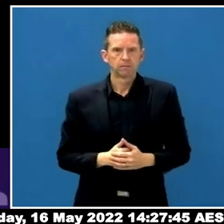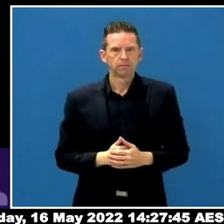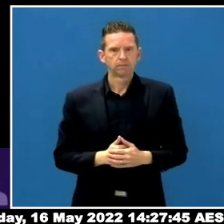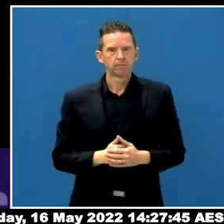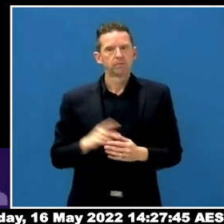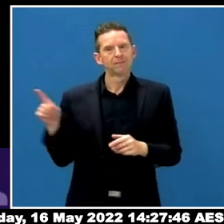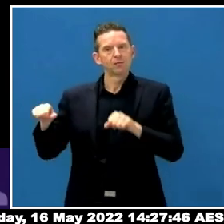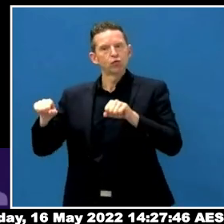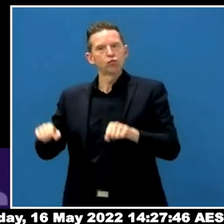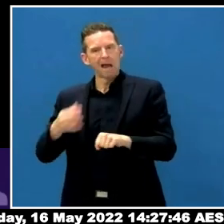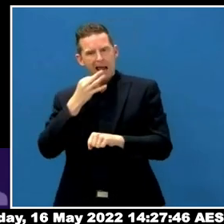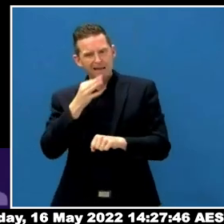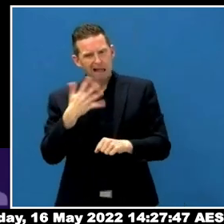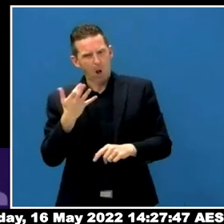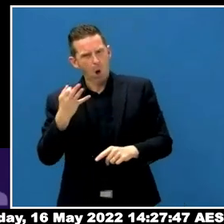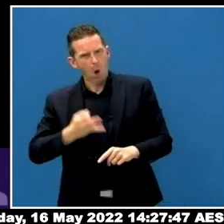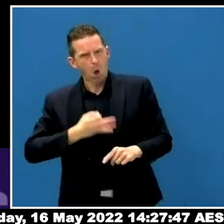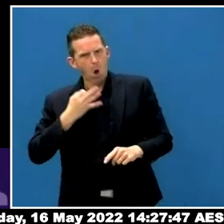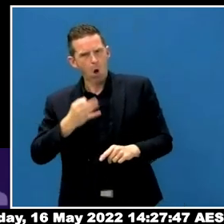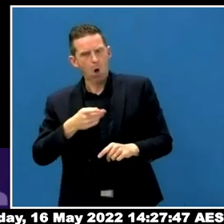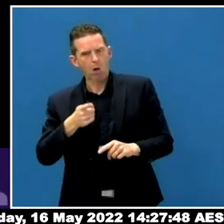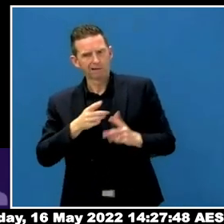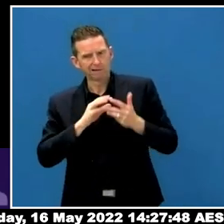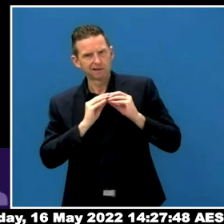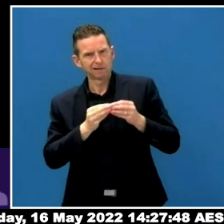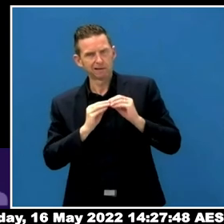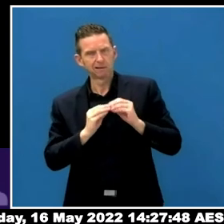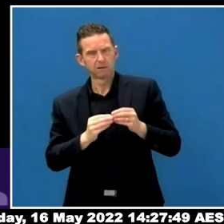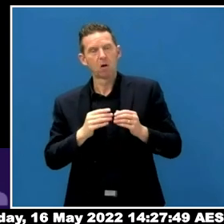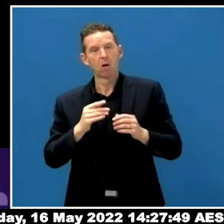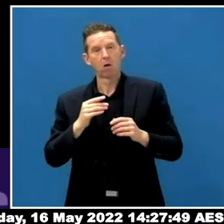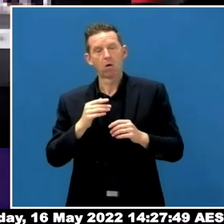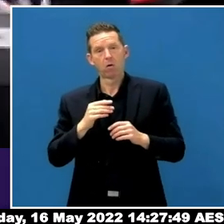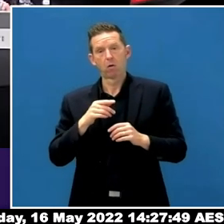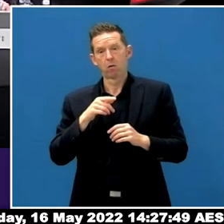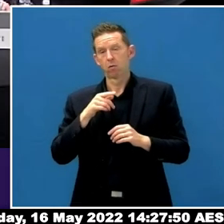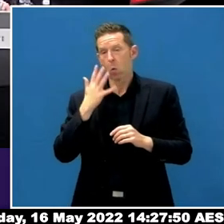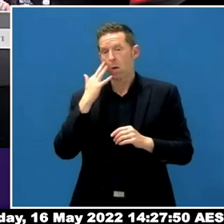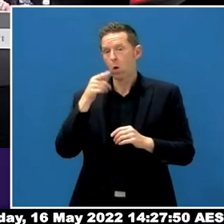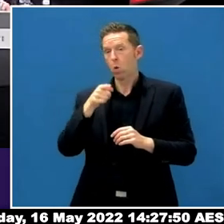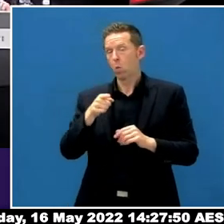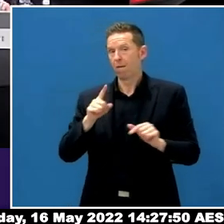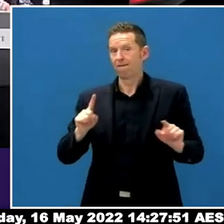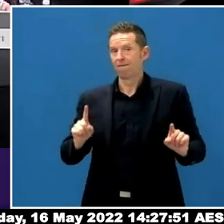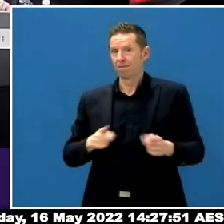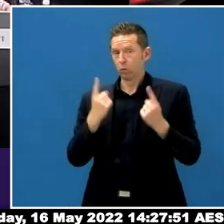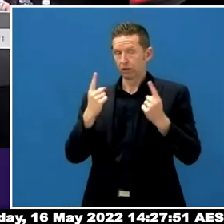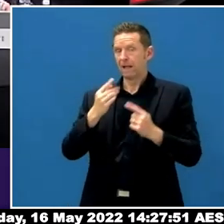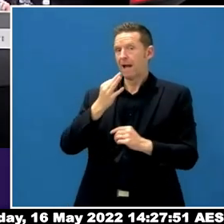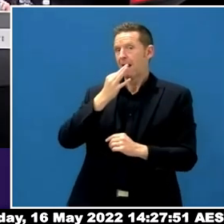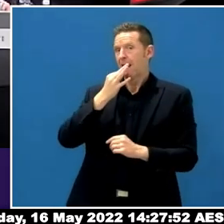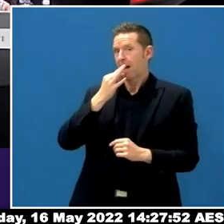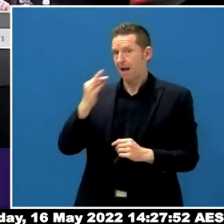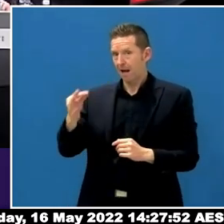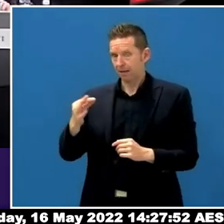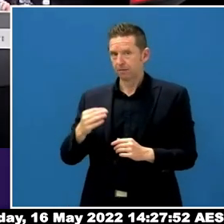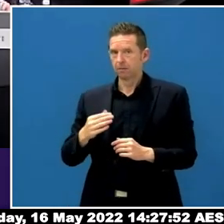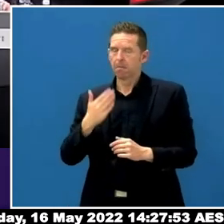That is, from the time that you were asked to, in effect, organise 1:1 support, how long